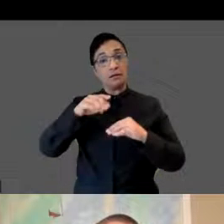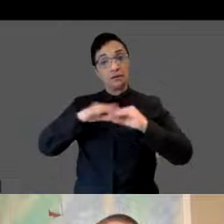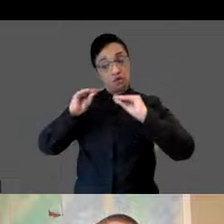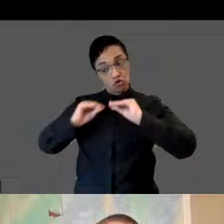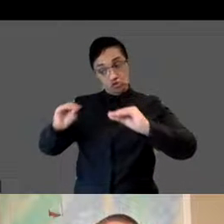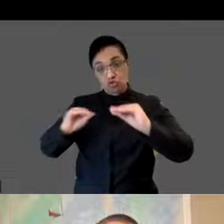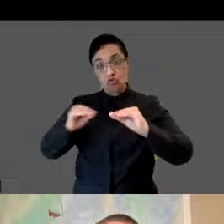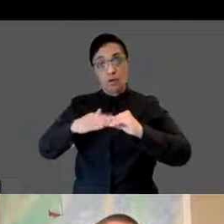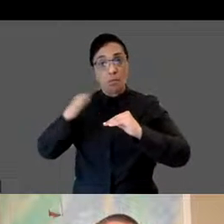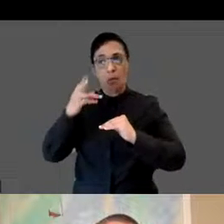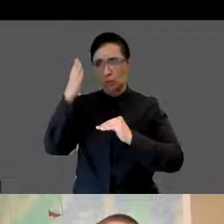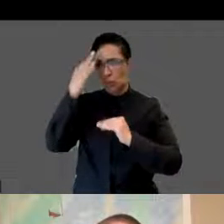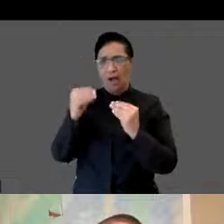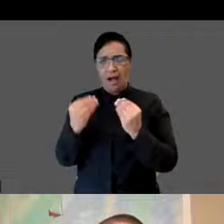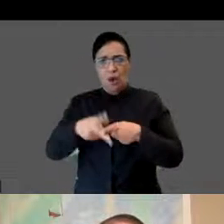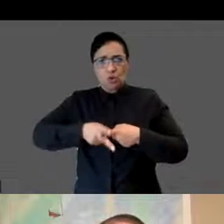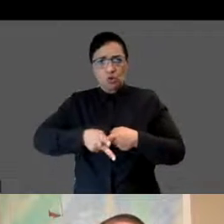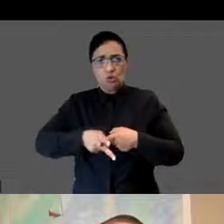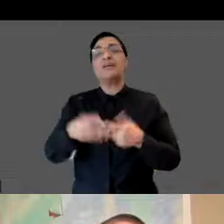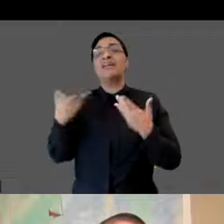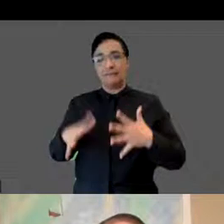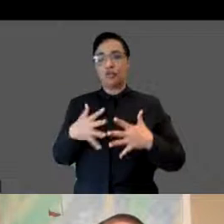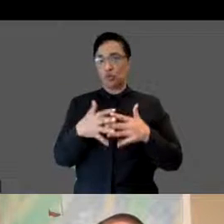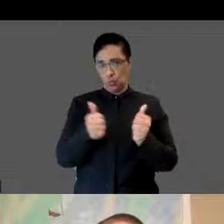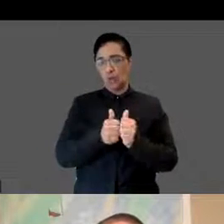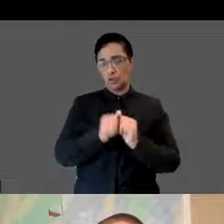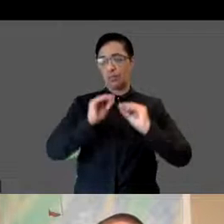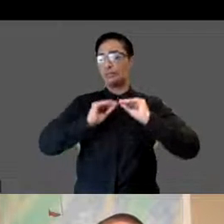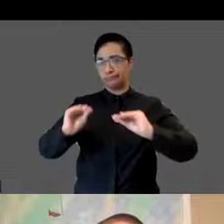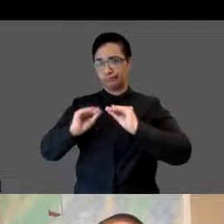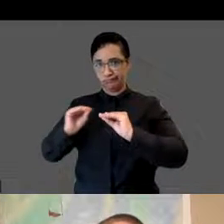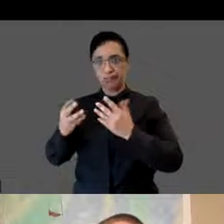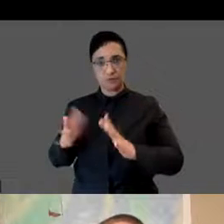There is workshops, as it was already mentioned in this webinar.